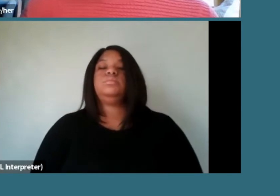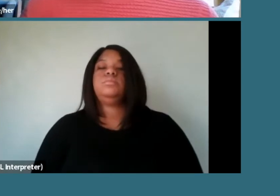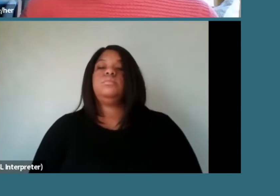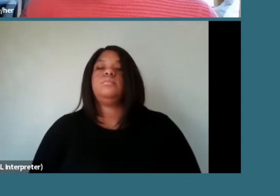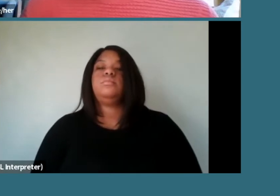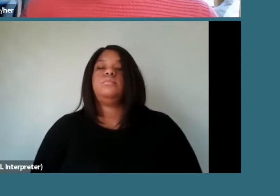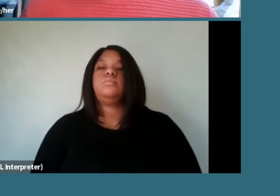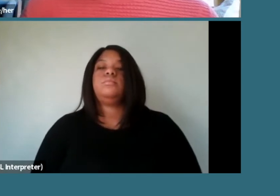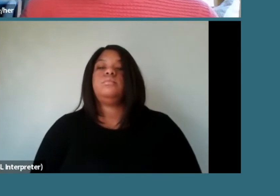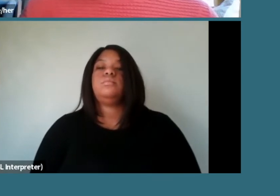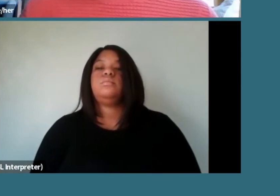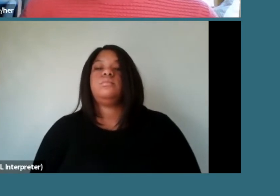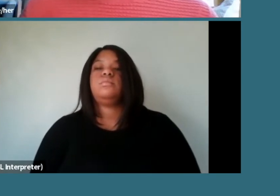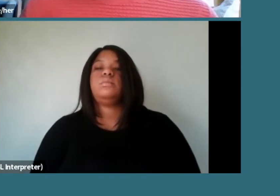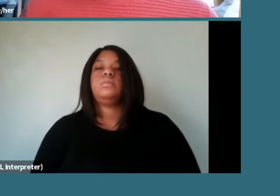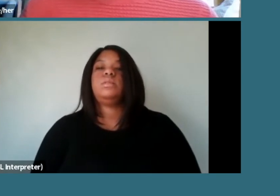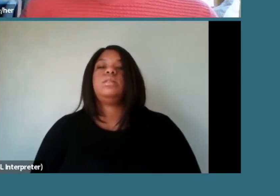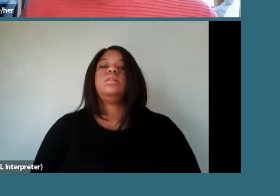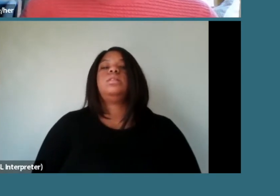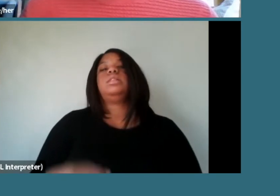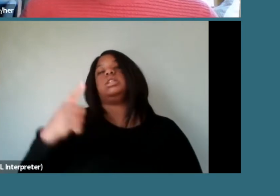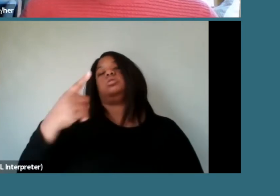This is about resources, and we will have a resource document to share.